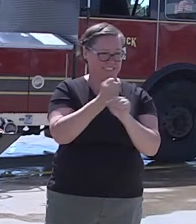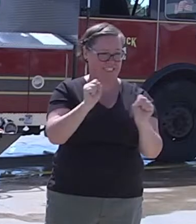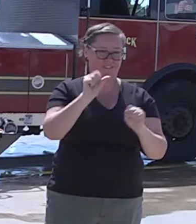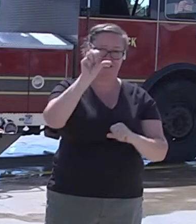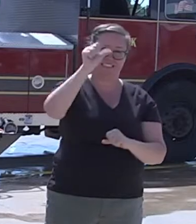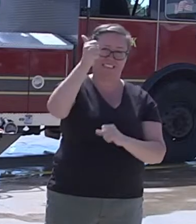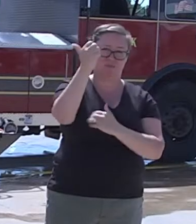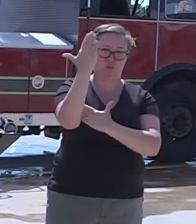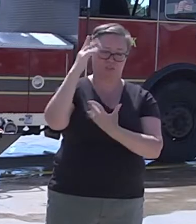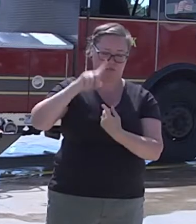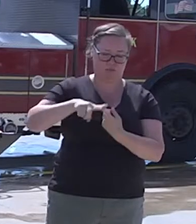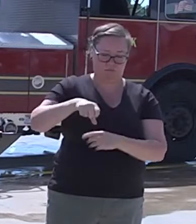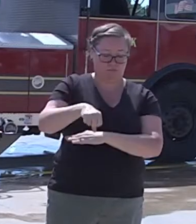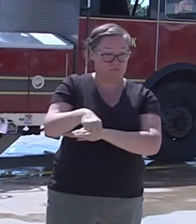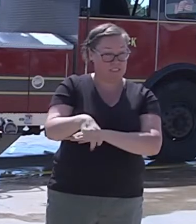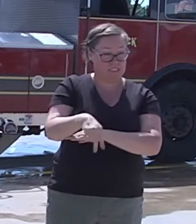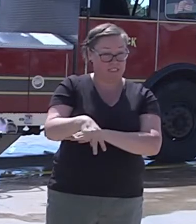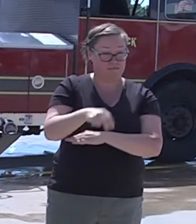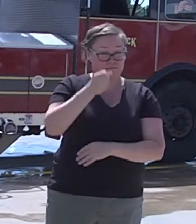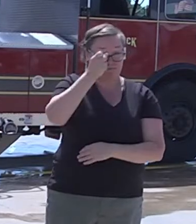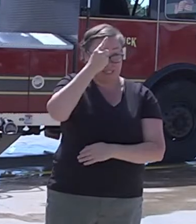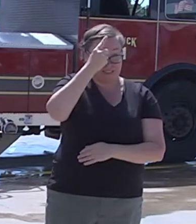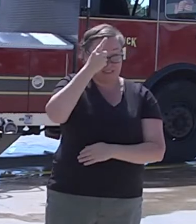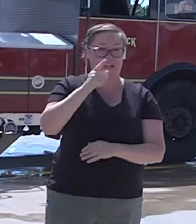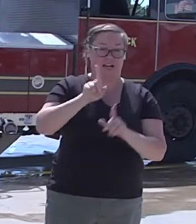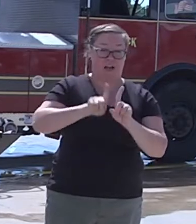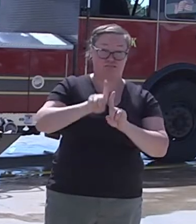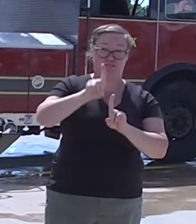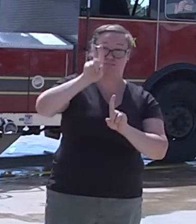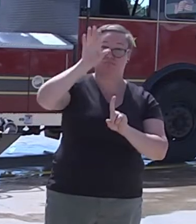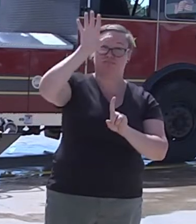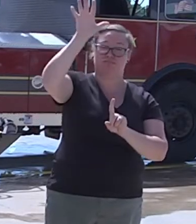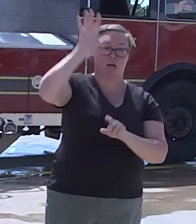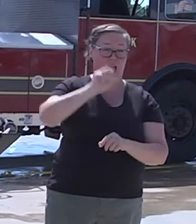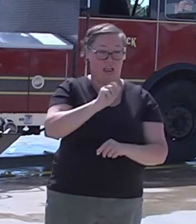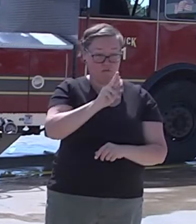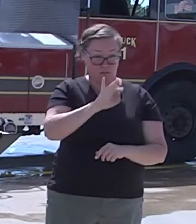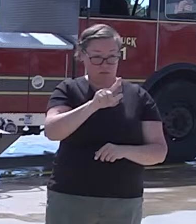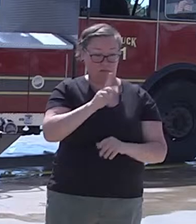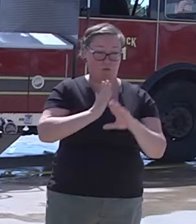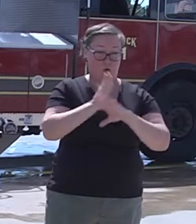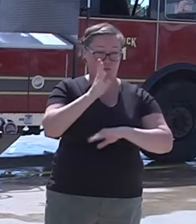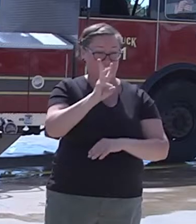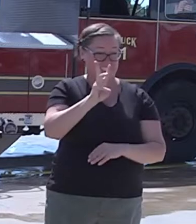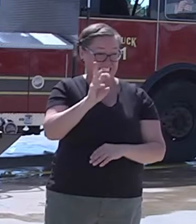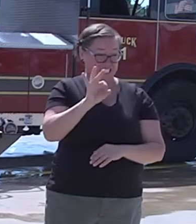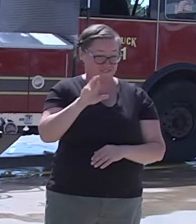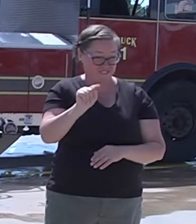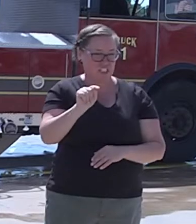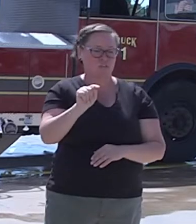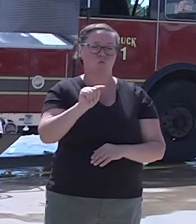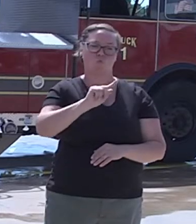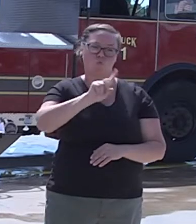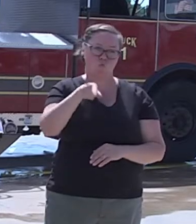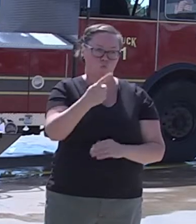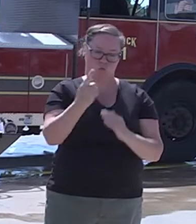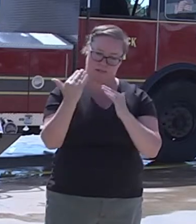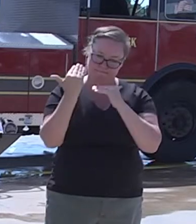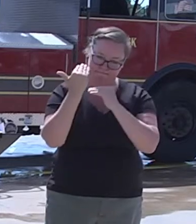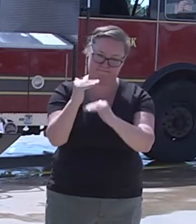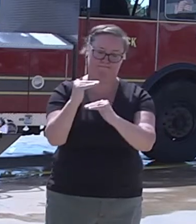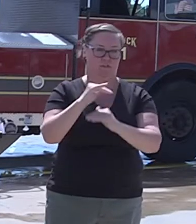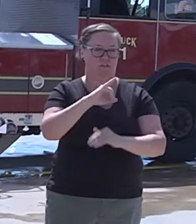midnight however Arial fireworks over 6 ft may only be shot off from the 3rd of July through